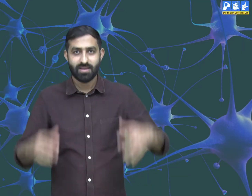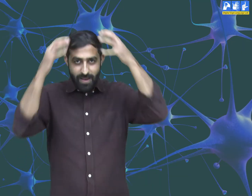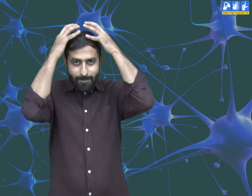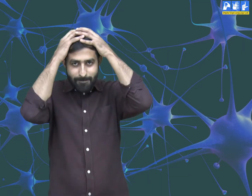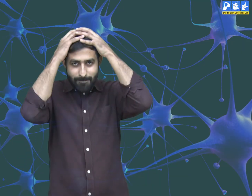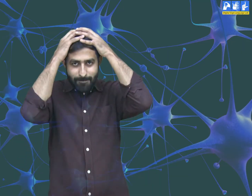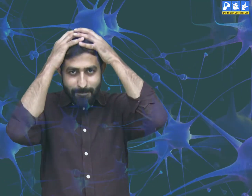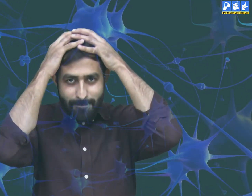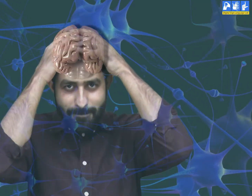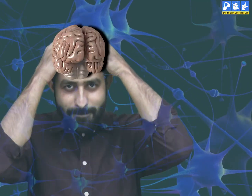The brain